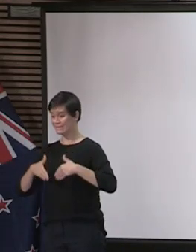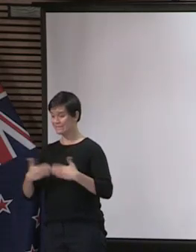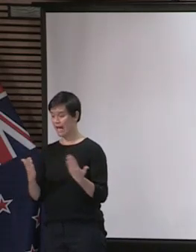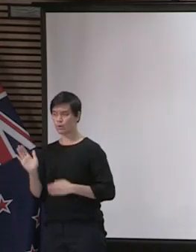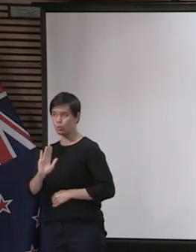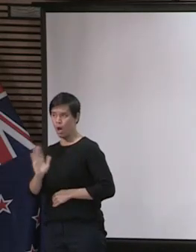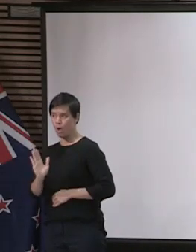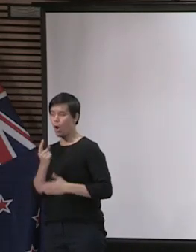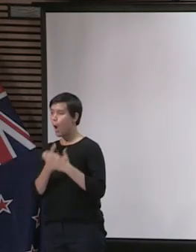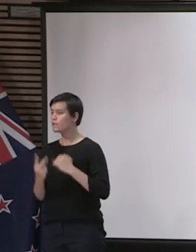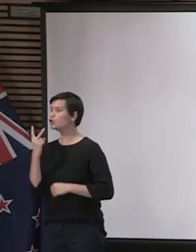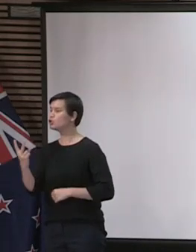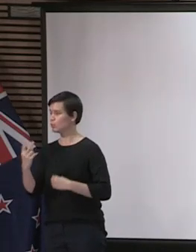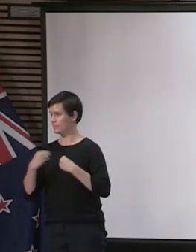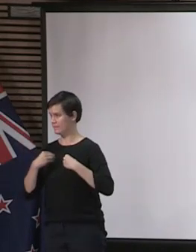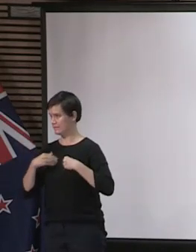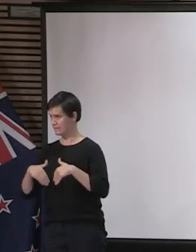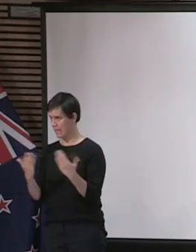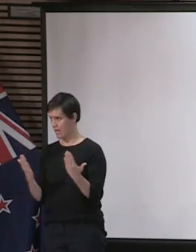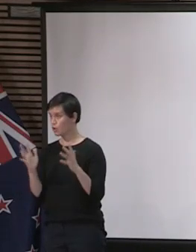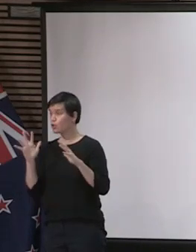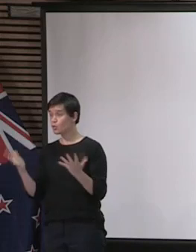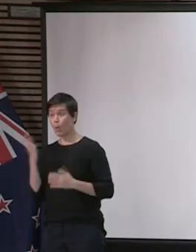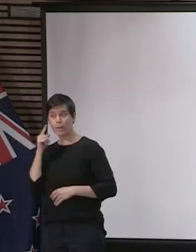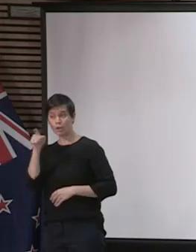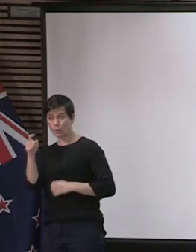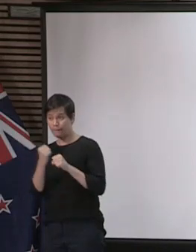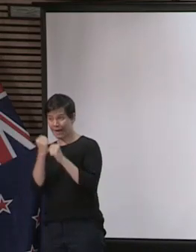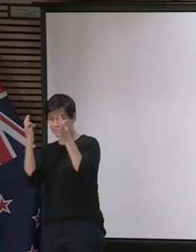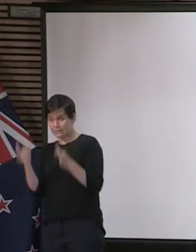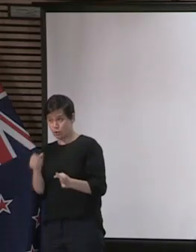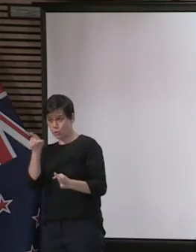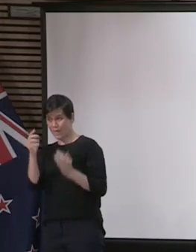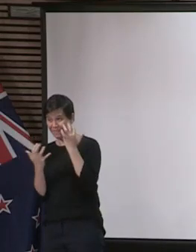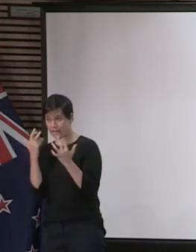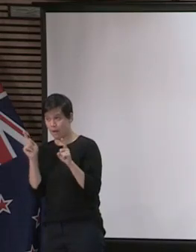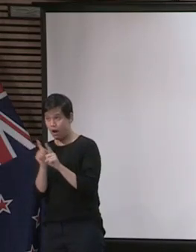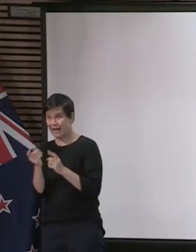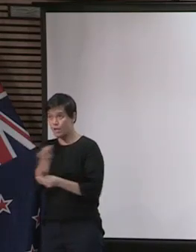What kind of assessment was that, in terms of the economic impact, the